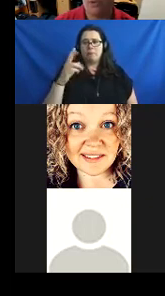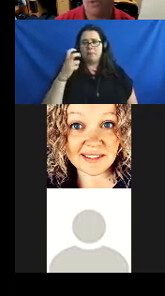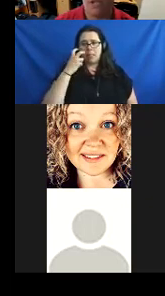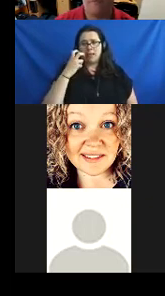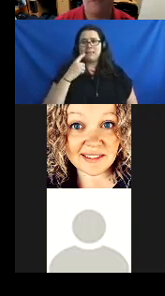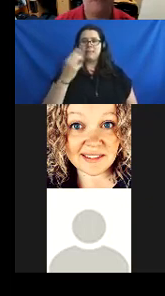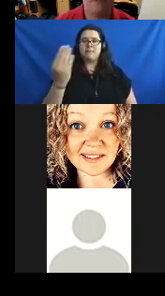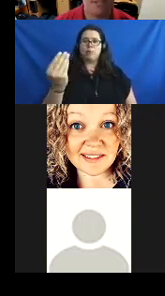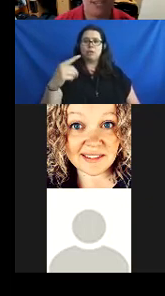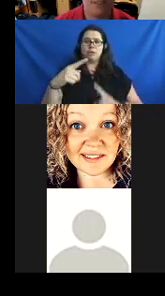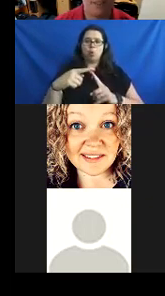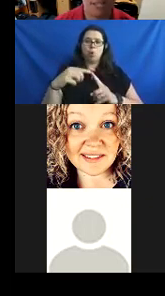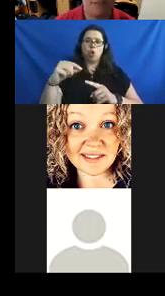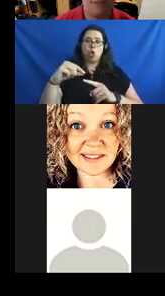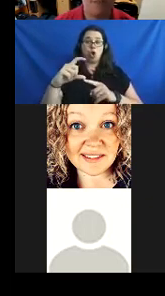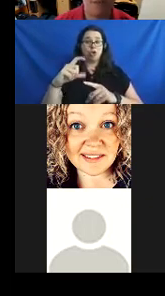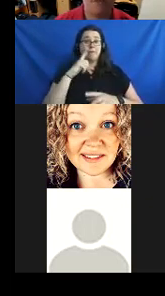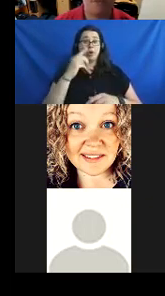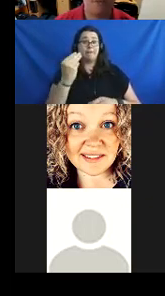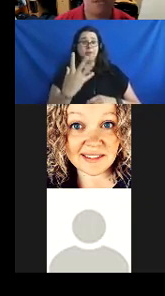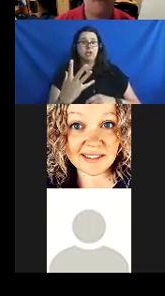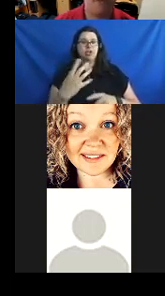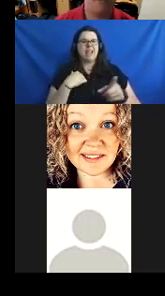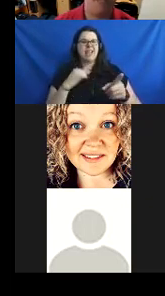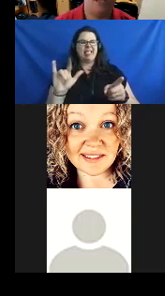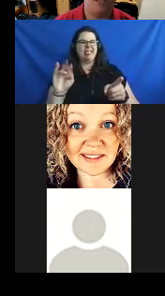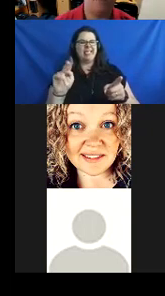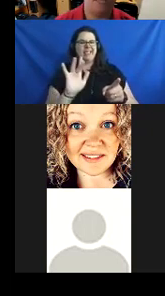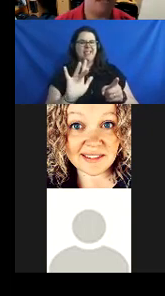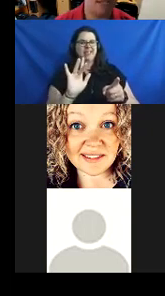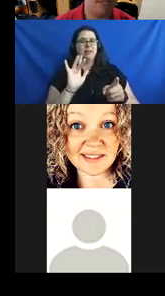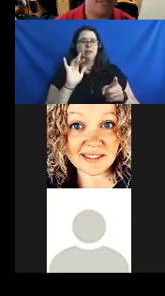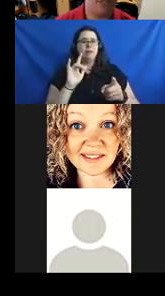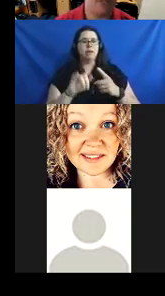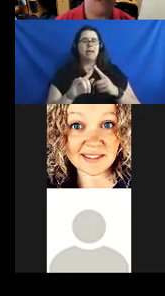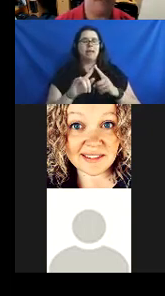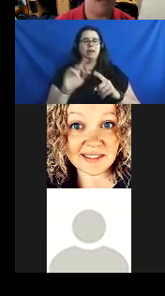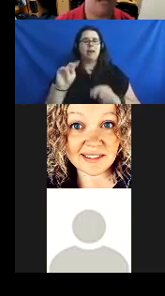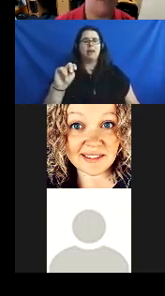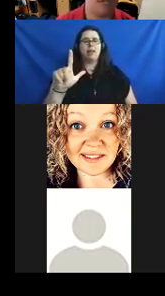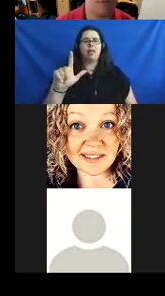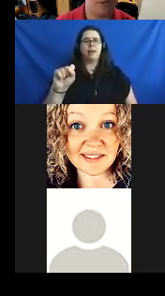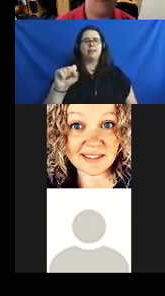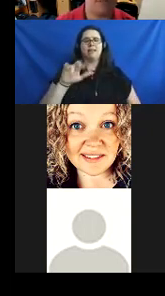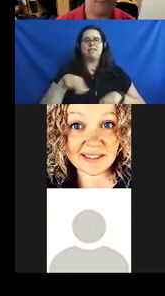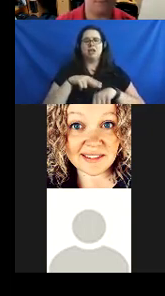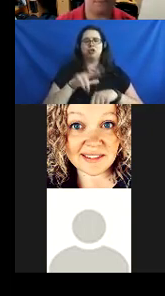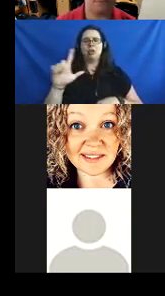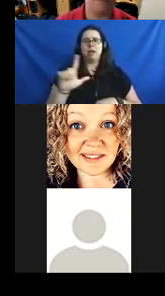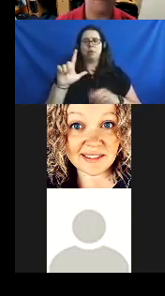FOR INFORMATICS I HAVE A LINK FOR FREE MATTER FOR THE BLIND FROM NLS, WHICH IS THE NATIONAL LIBRARY SERVICE.